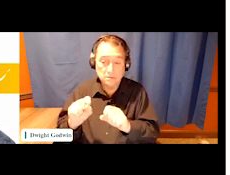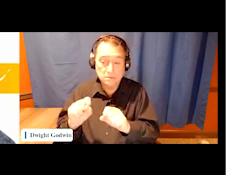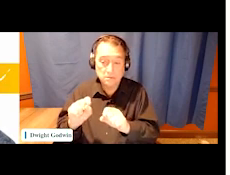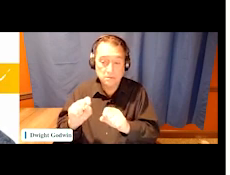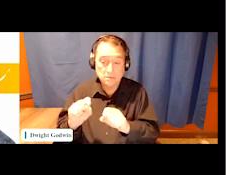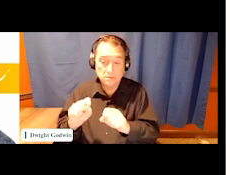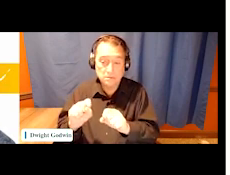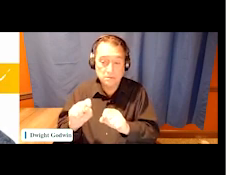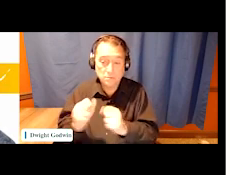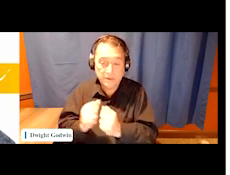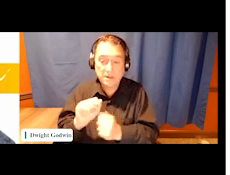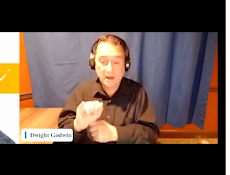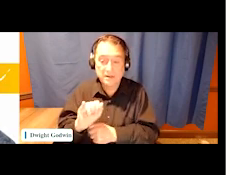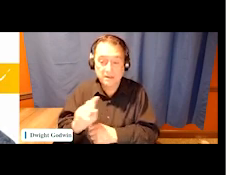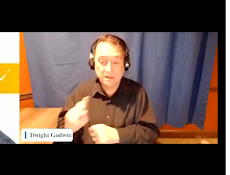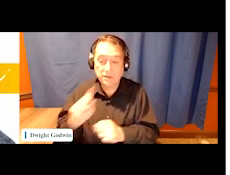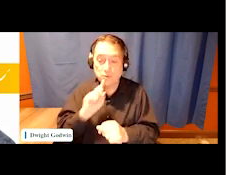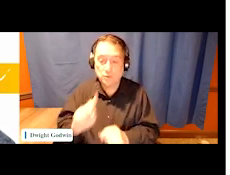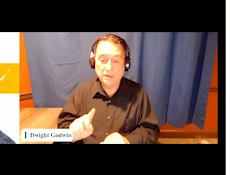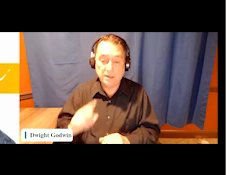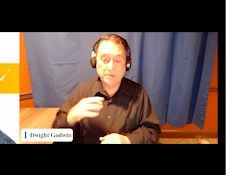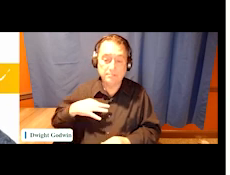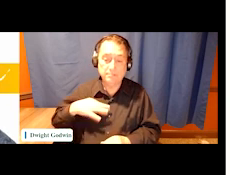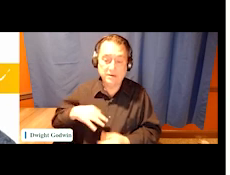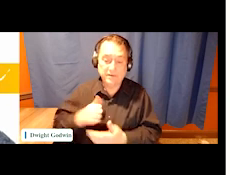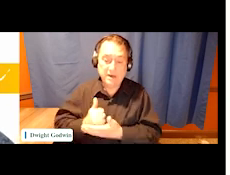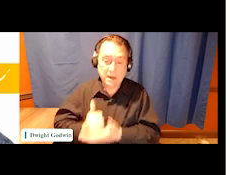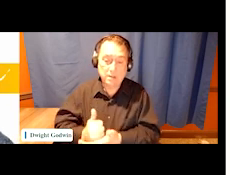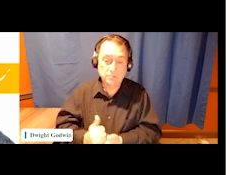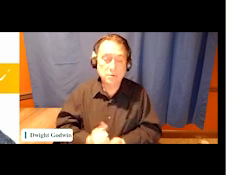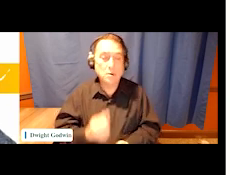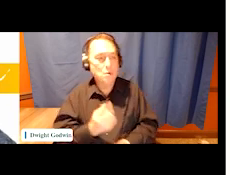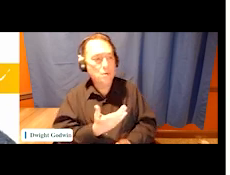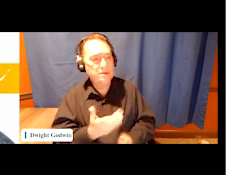be very beneficial. And one of the things you mentioned too,